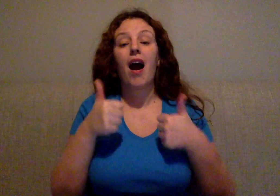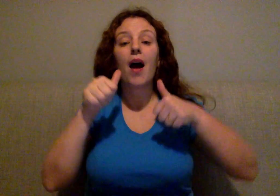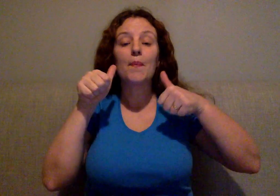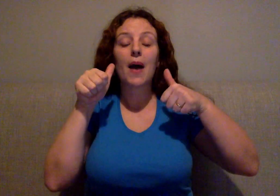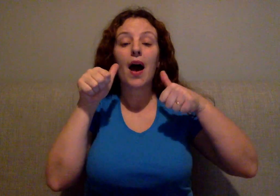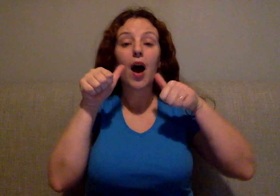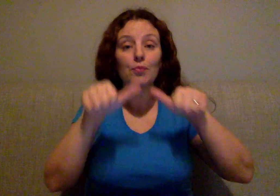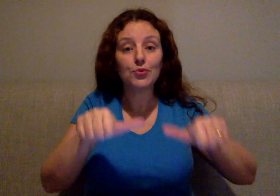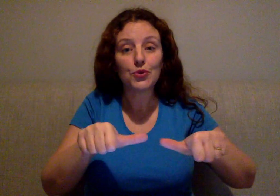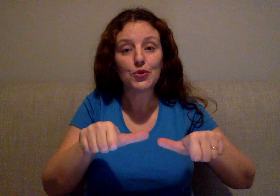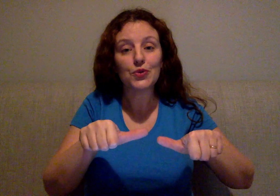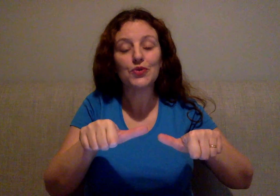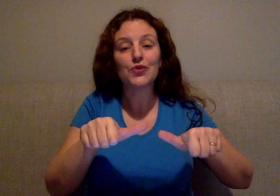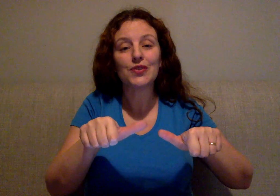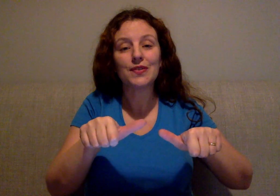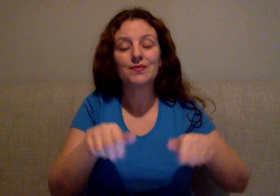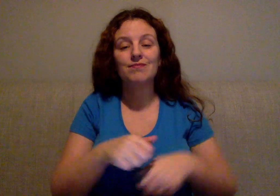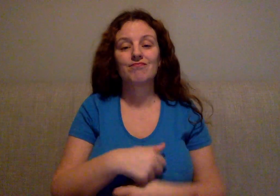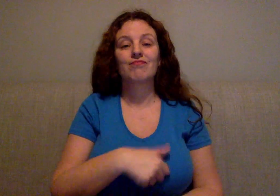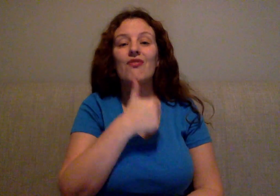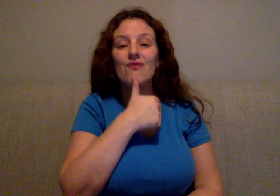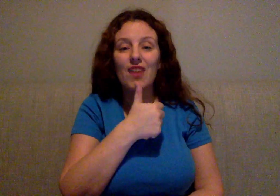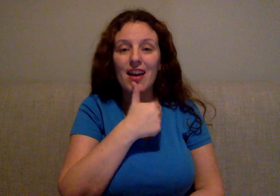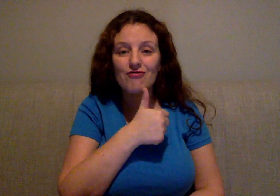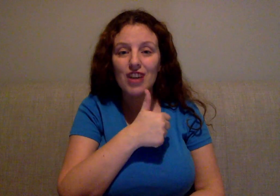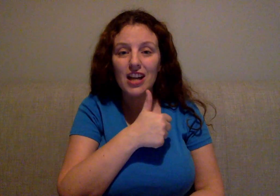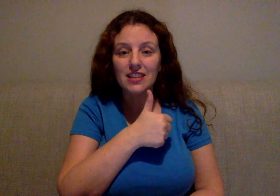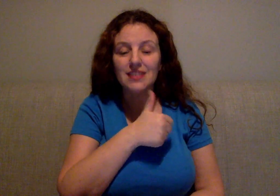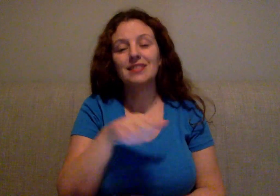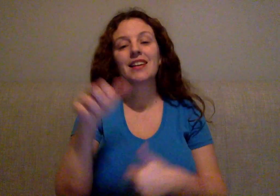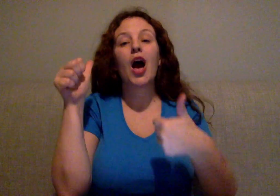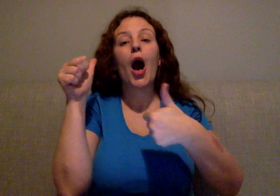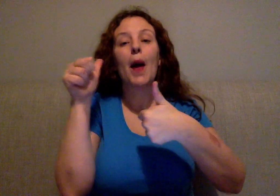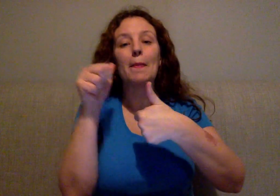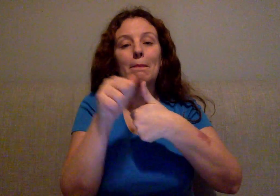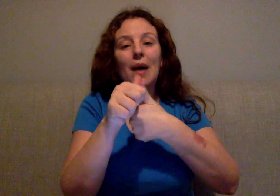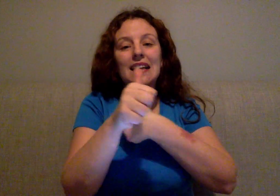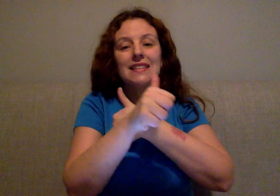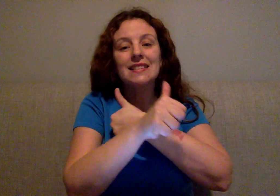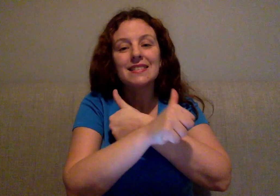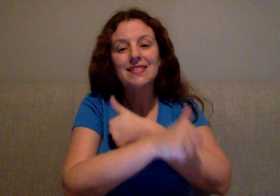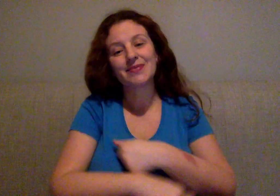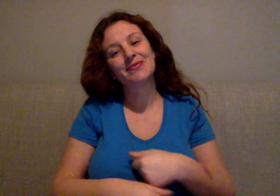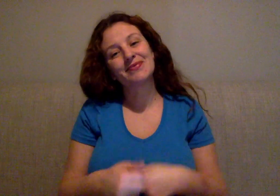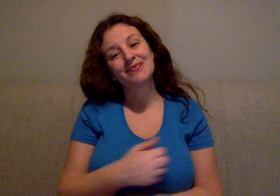APPROVE FAVOURITE BEST